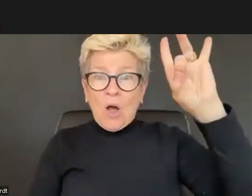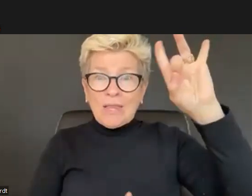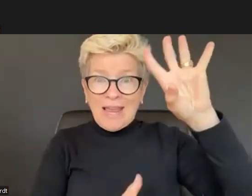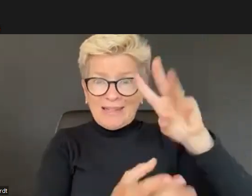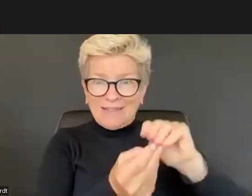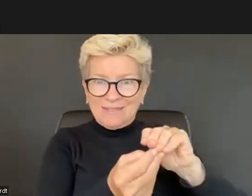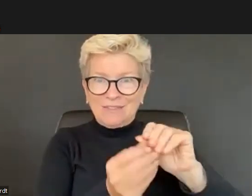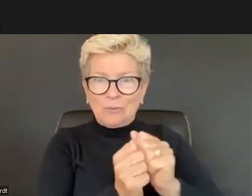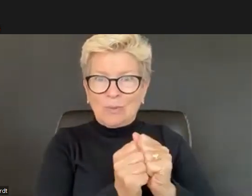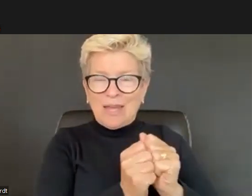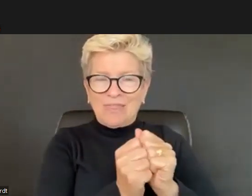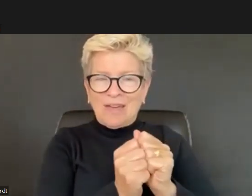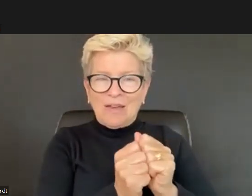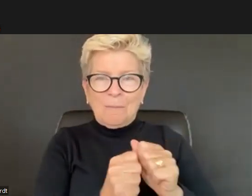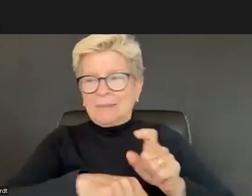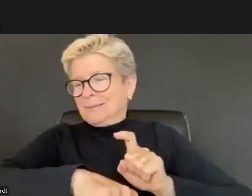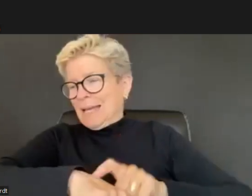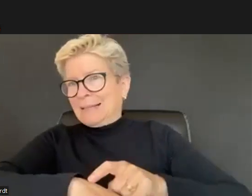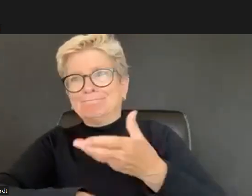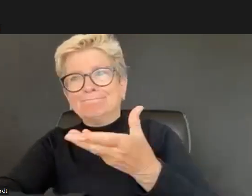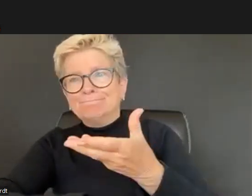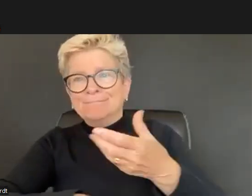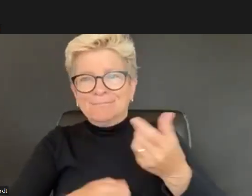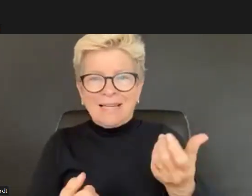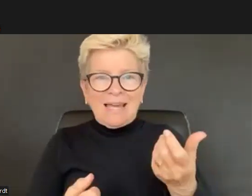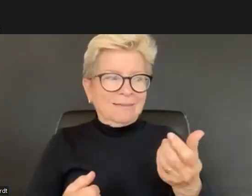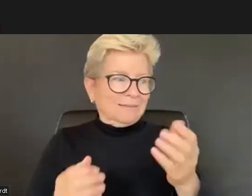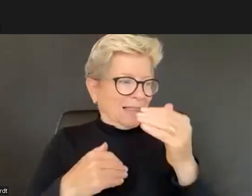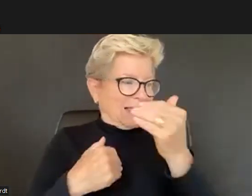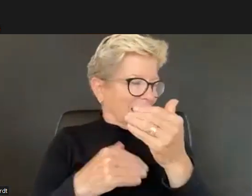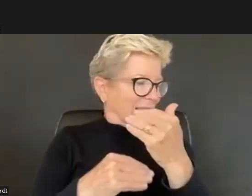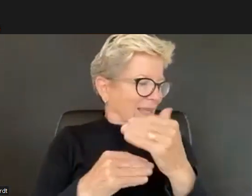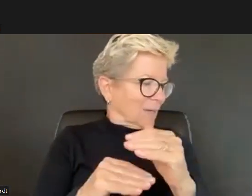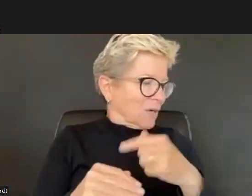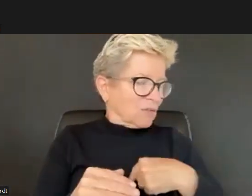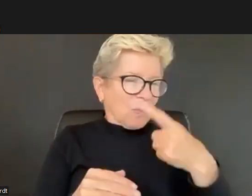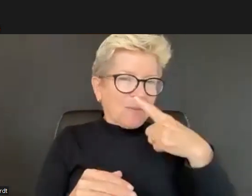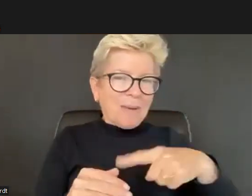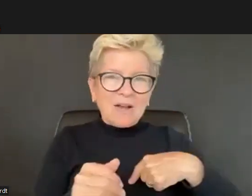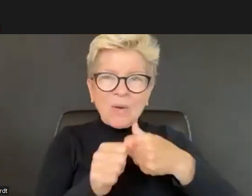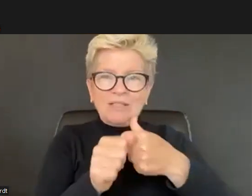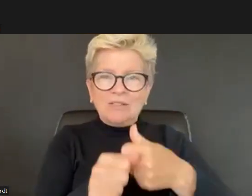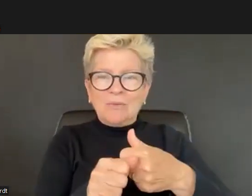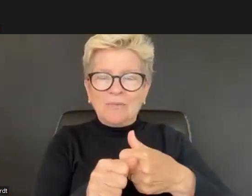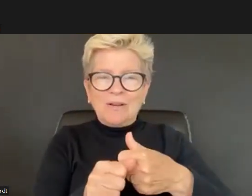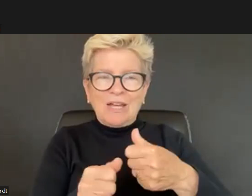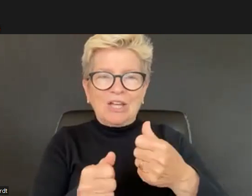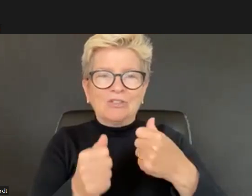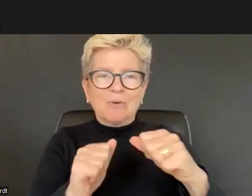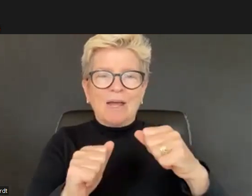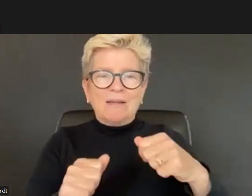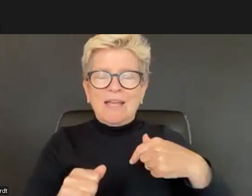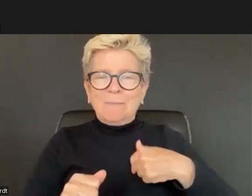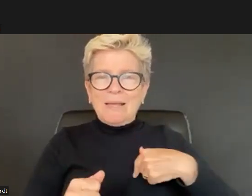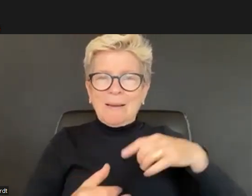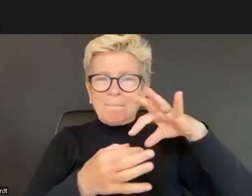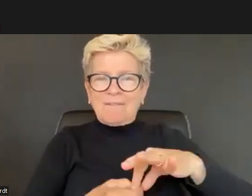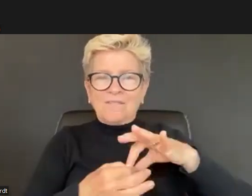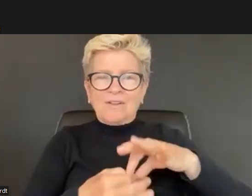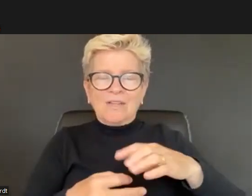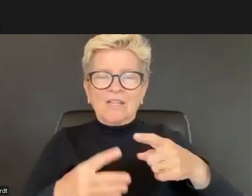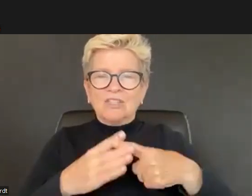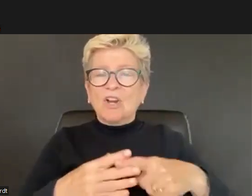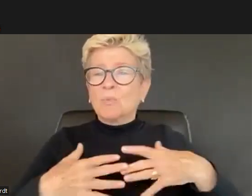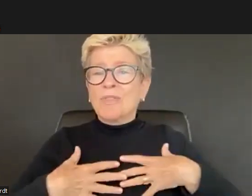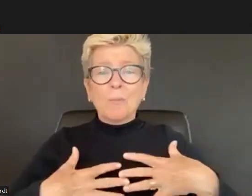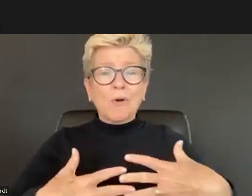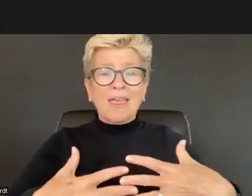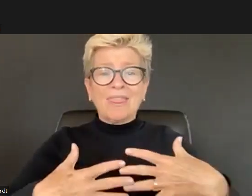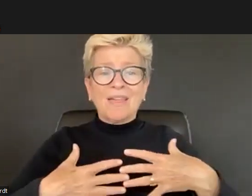And, that there's 8 patterns and so I just, I want to do a few of them with you.